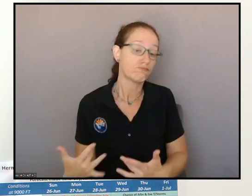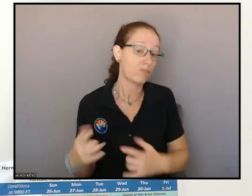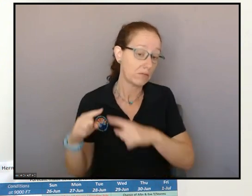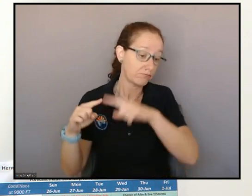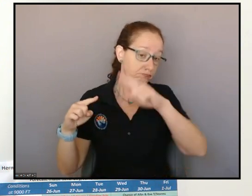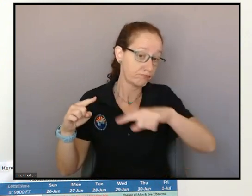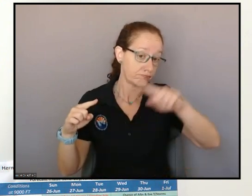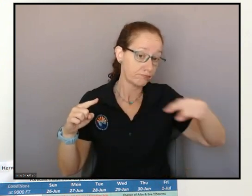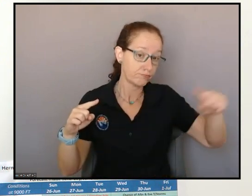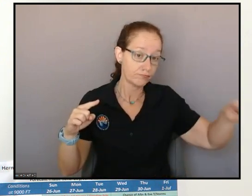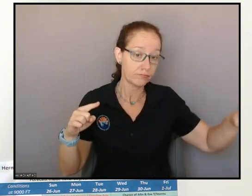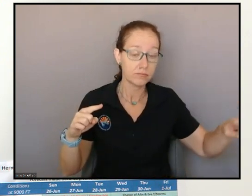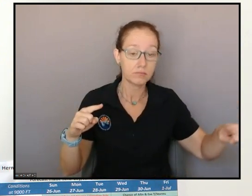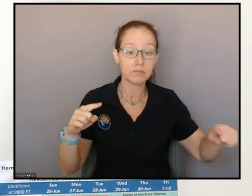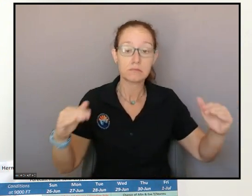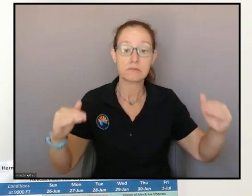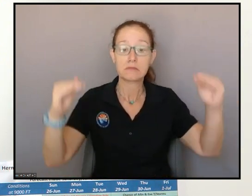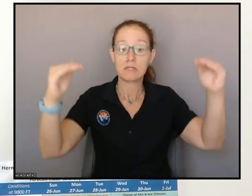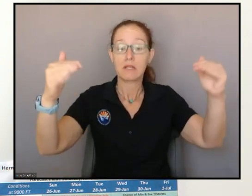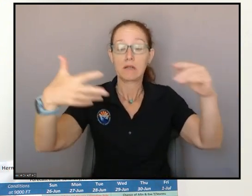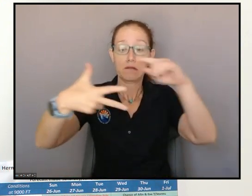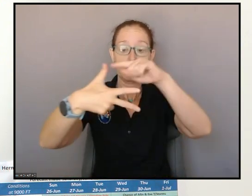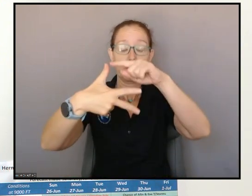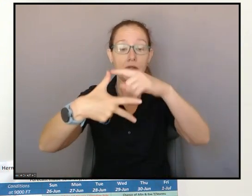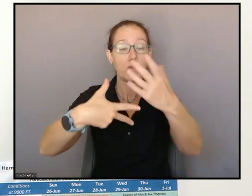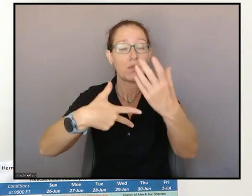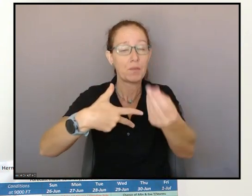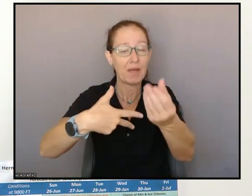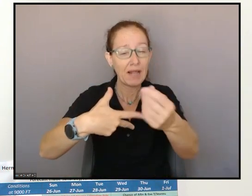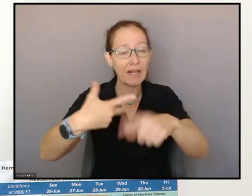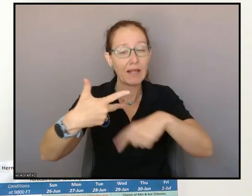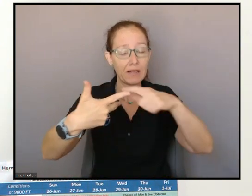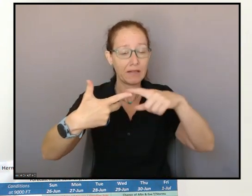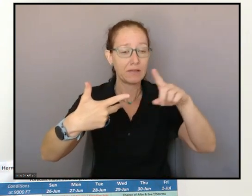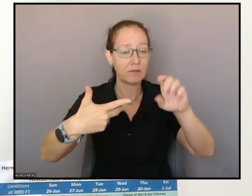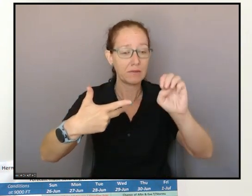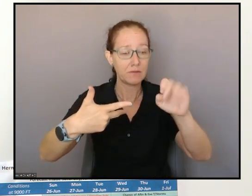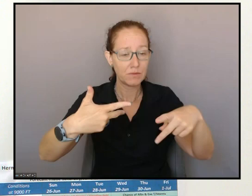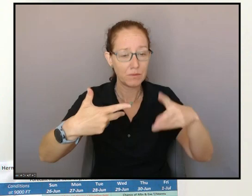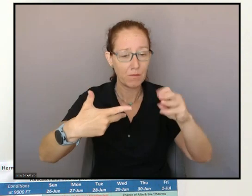humidity and dew point. Just tells you how much moisture's in the atmosphere. And you can see through Monday, it stays